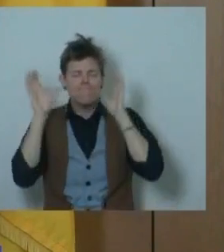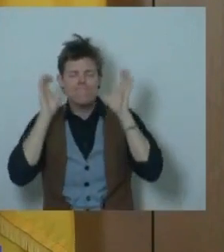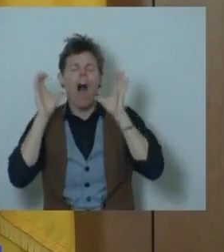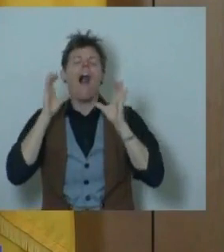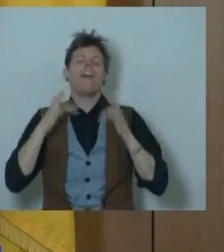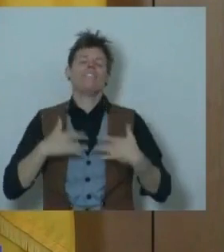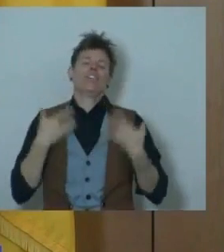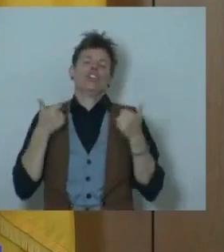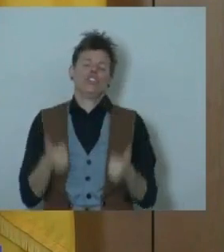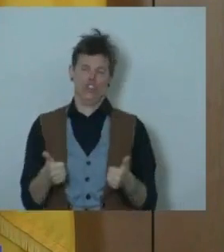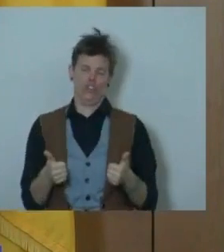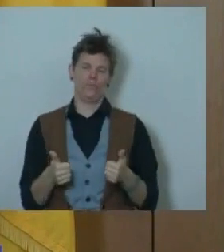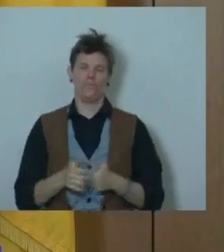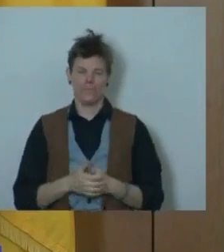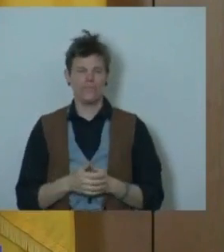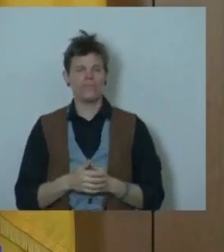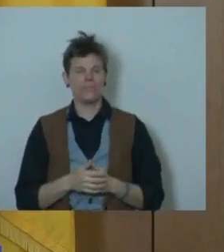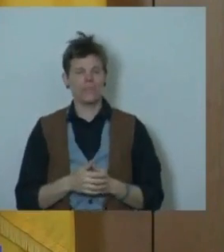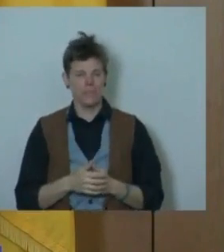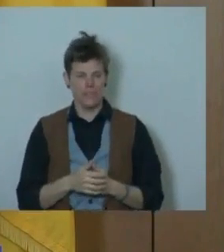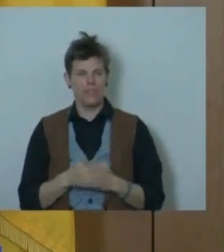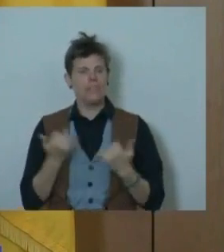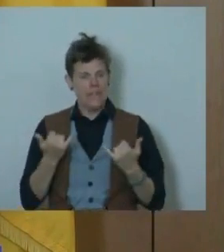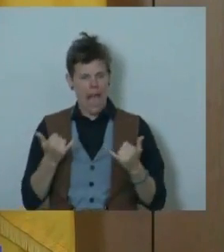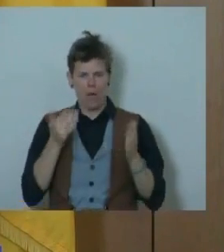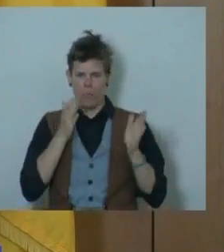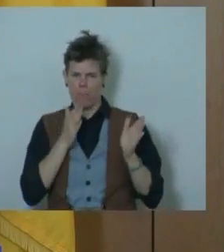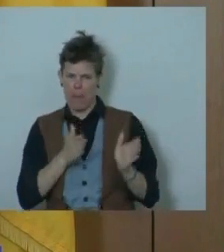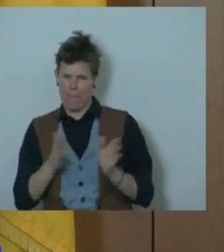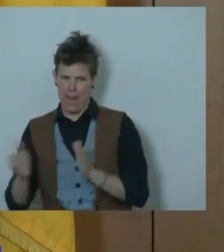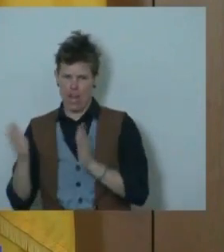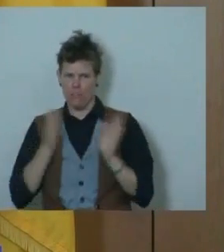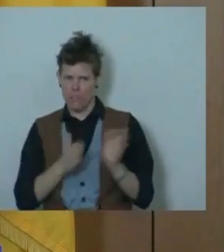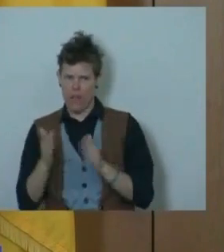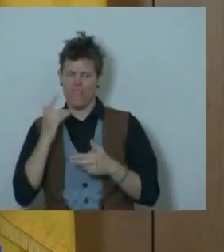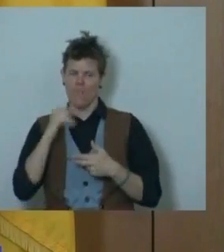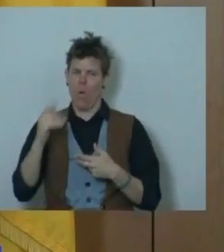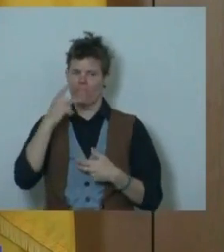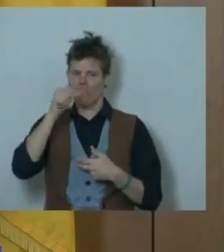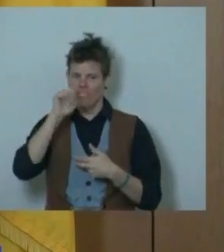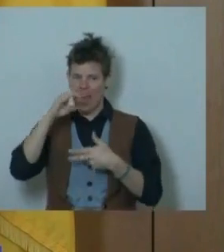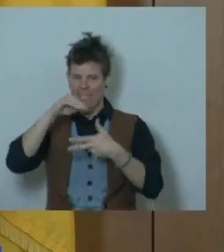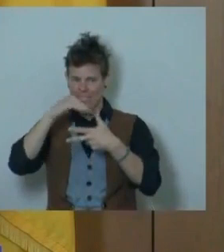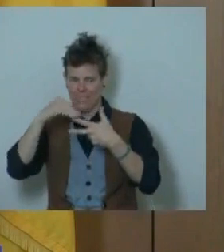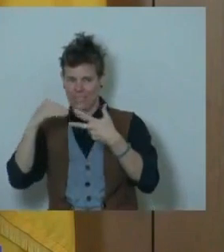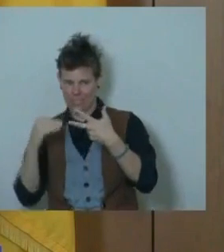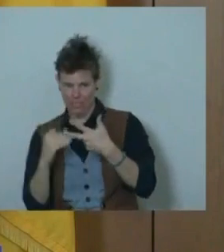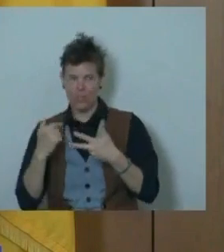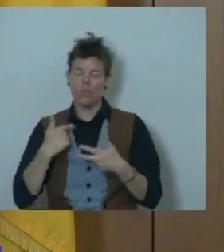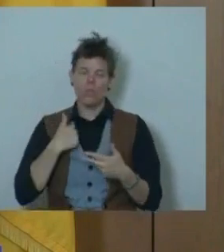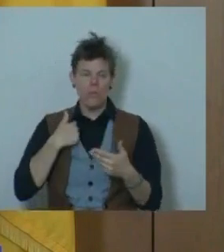I KNOW WE WENT LONGER BUT I HOPE THIS IS FEELING LIKE GOOD NEWS, BECAUSE IT IS.